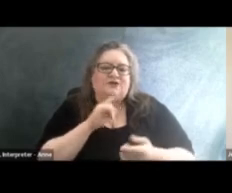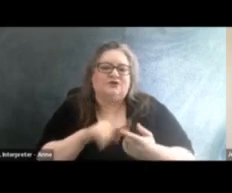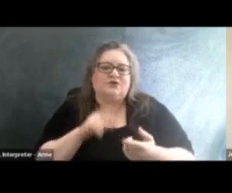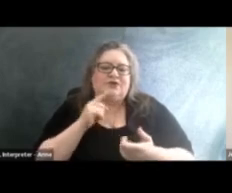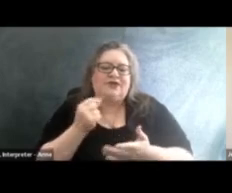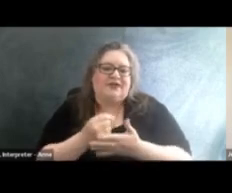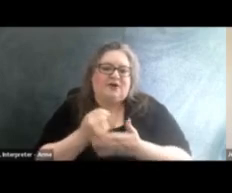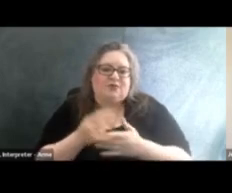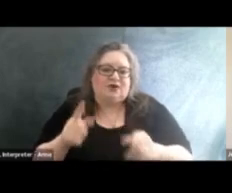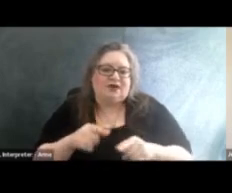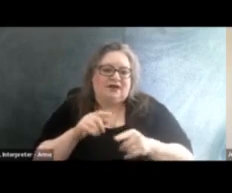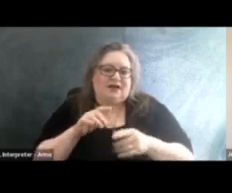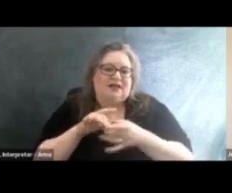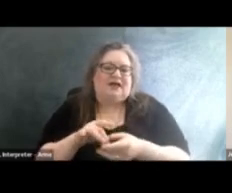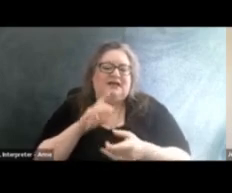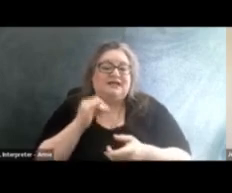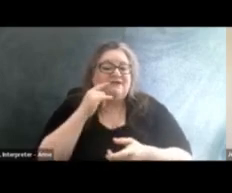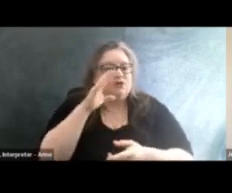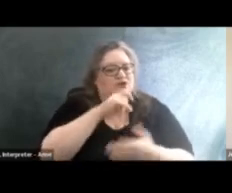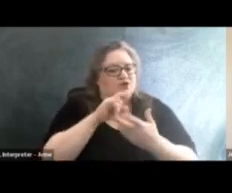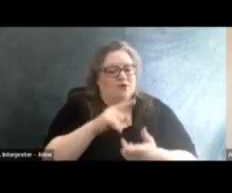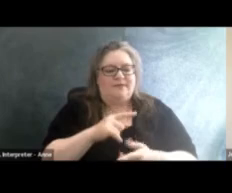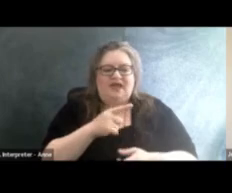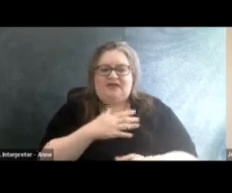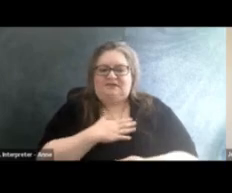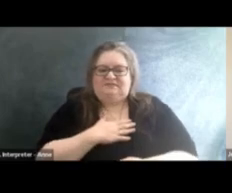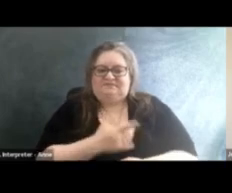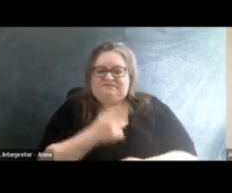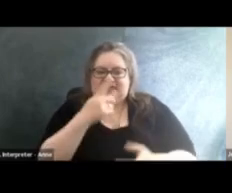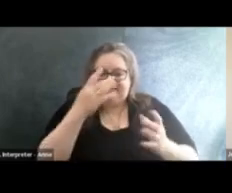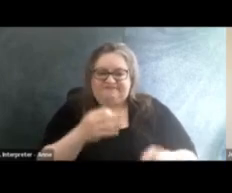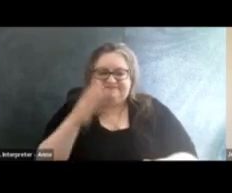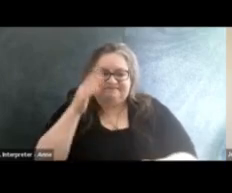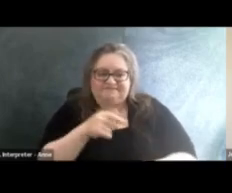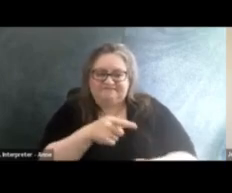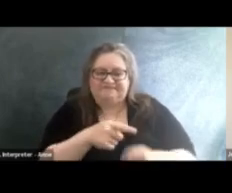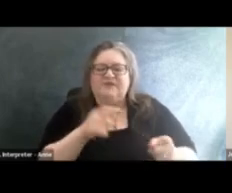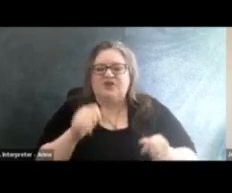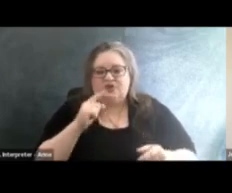start assuming that it's willful and you're wrong, you great. You can greatly undermine the